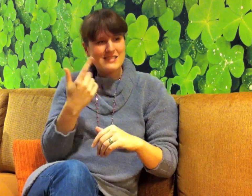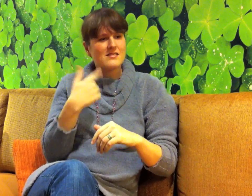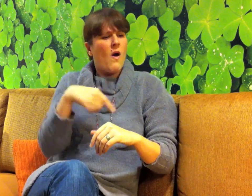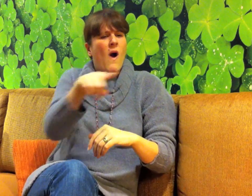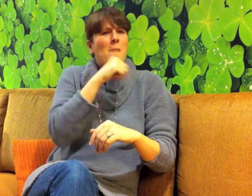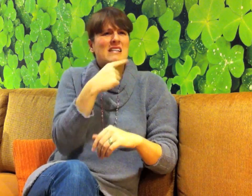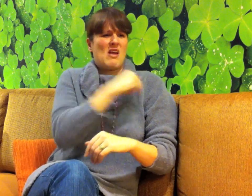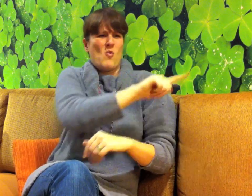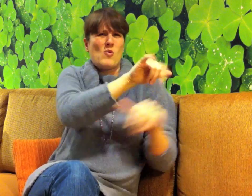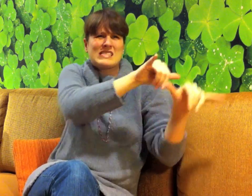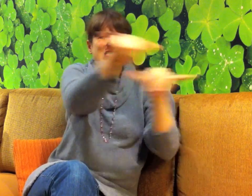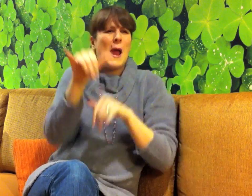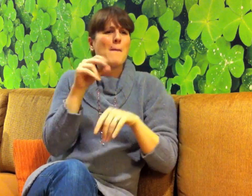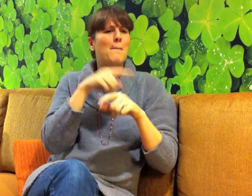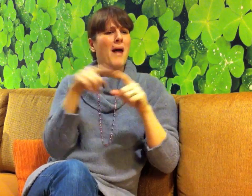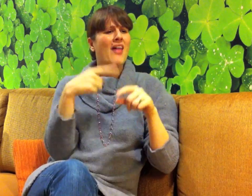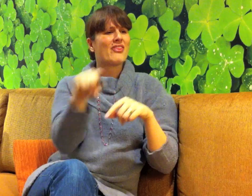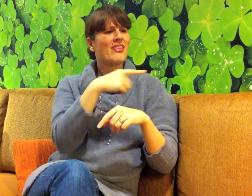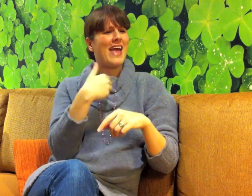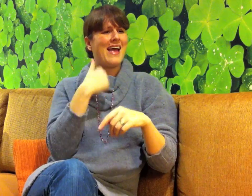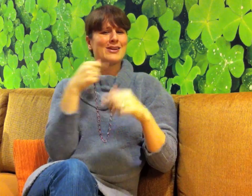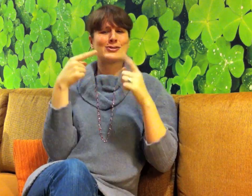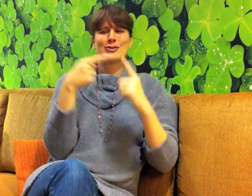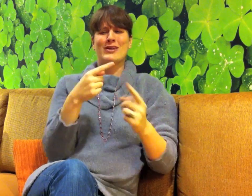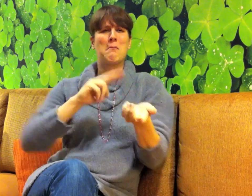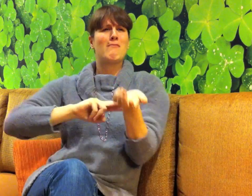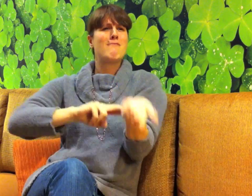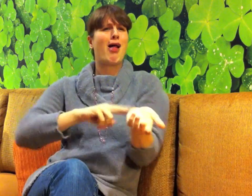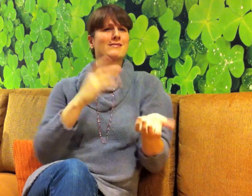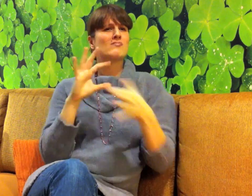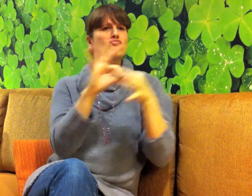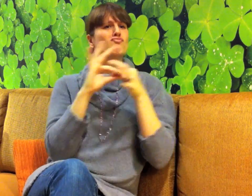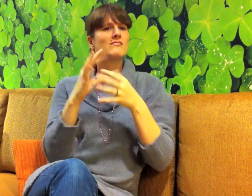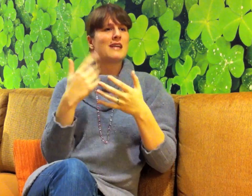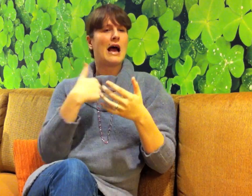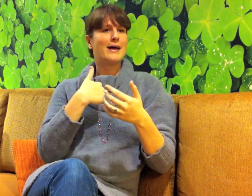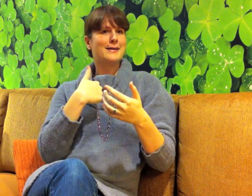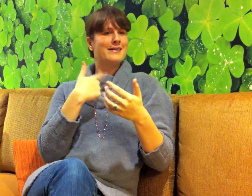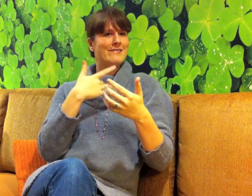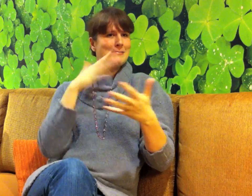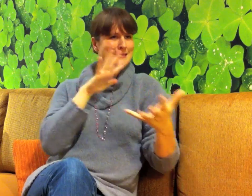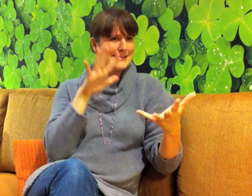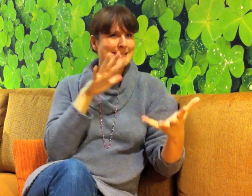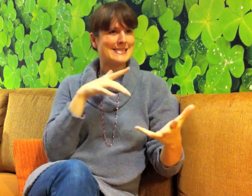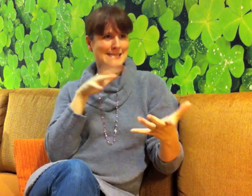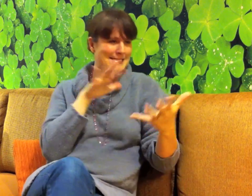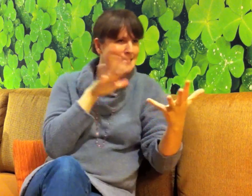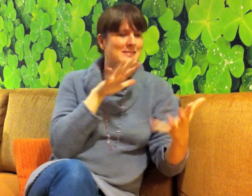I am not saying they are all exactly the same, but they had a certain pulse and rapport that I felt out of place.